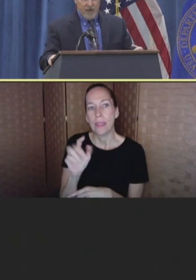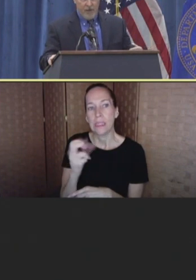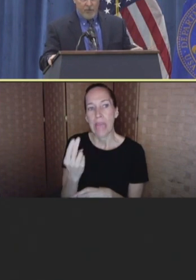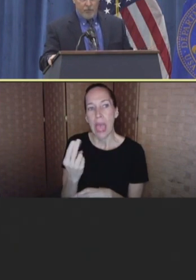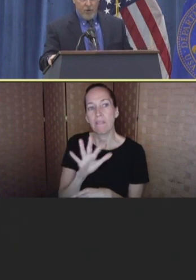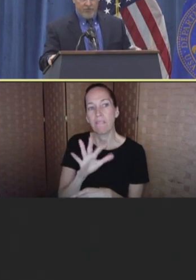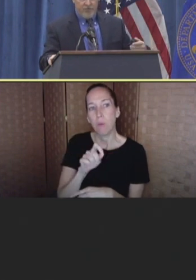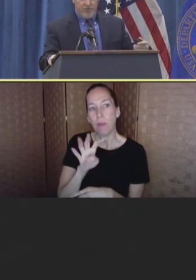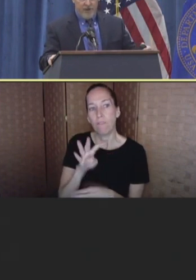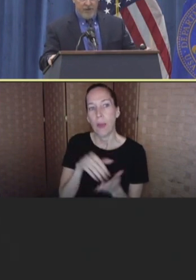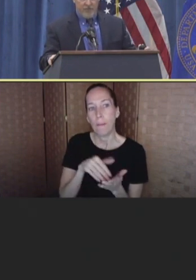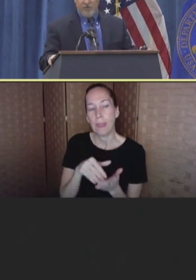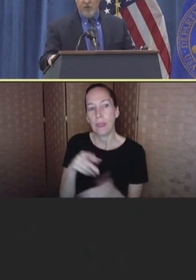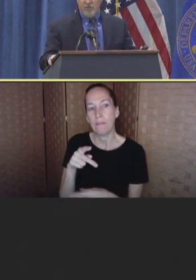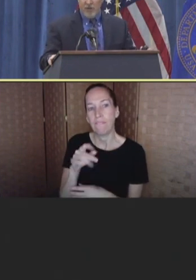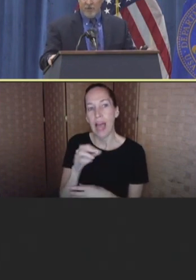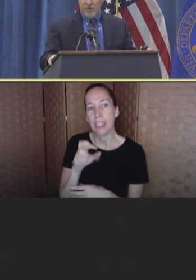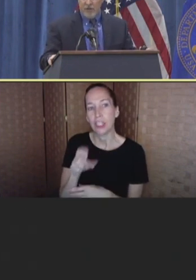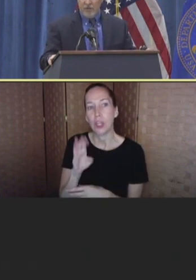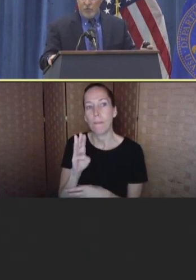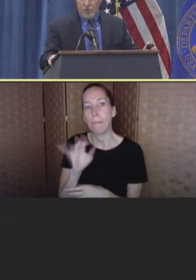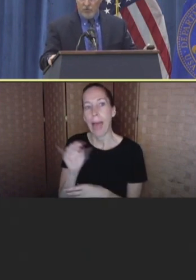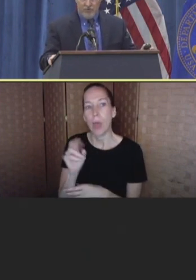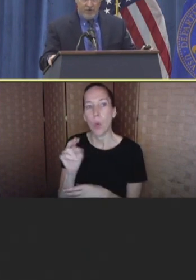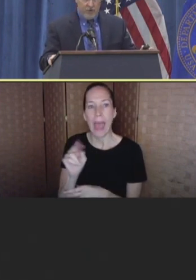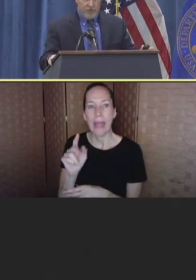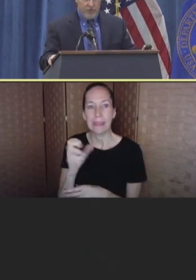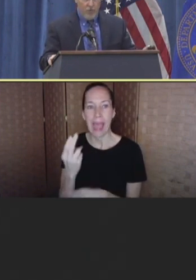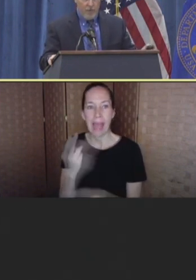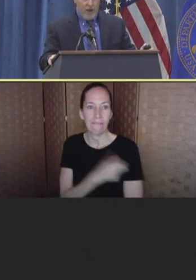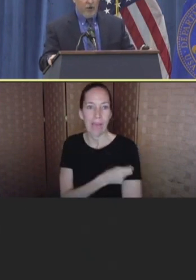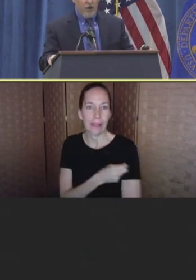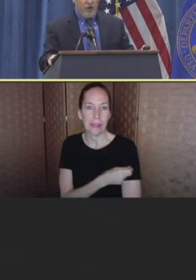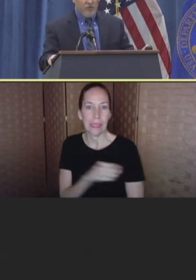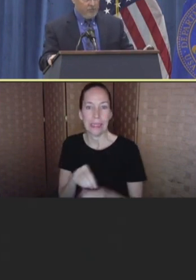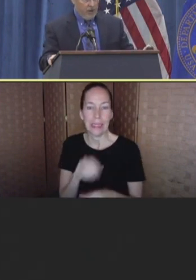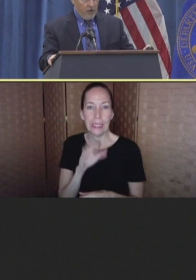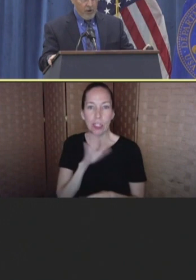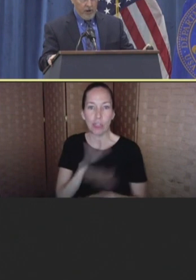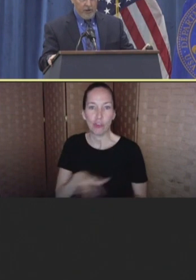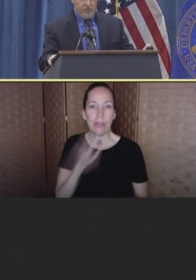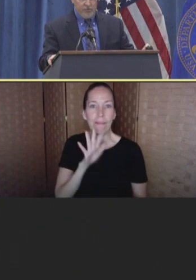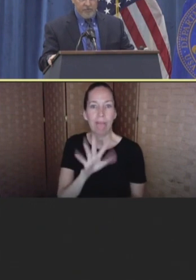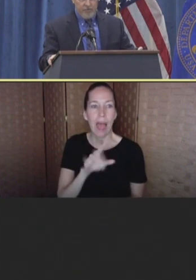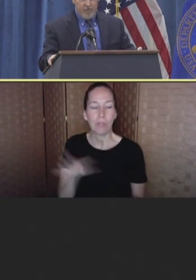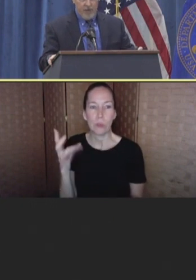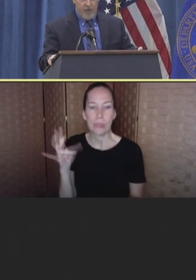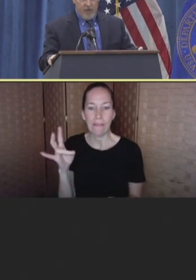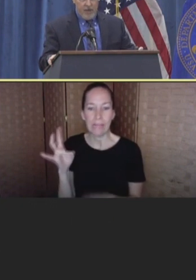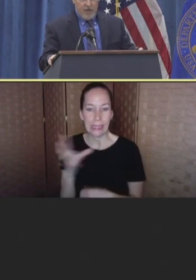In those 12 to 15 and 16, 17, there were some signals for myocarditis and pericarditis.